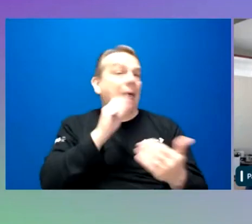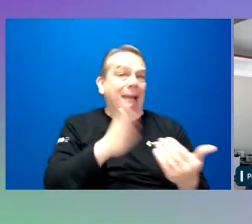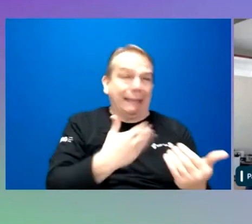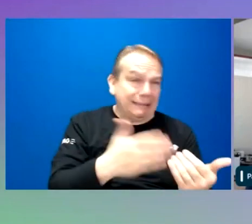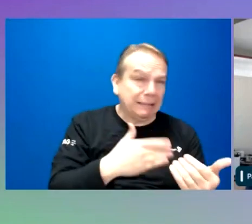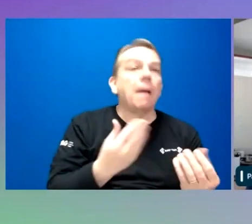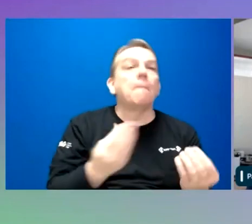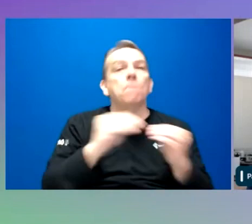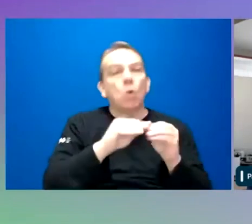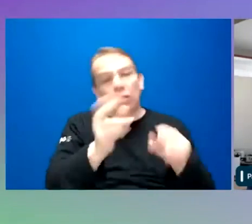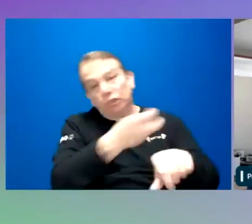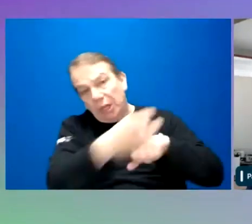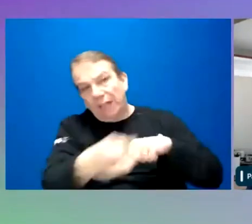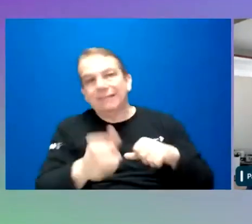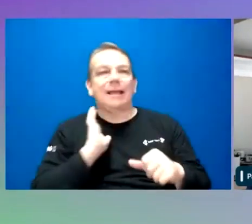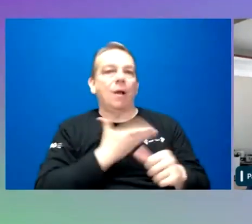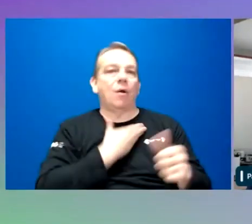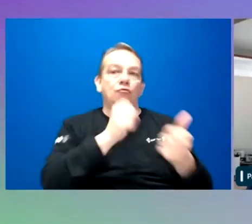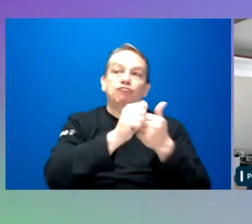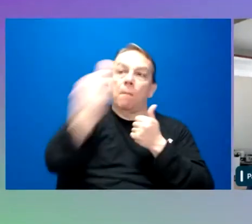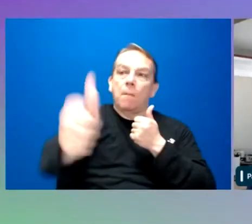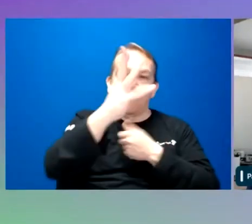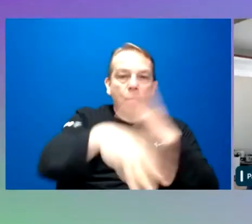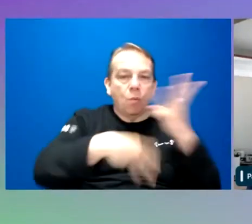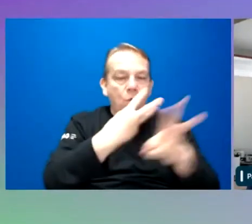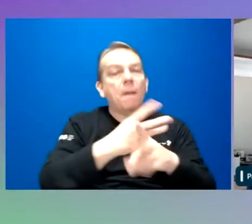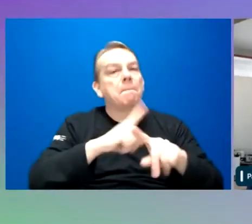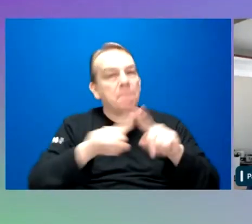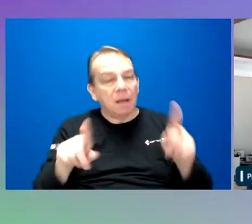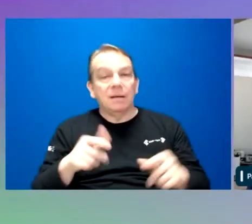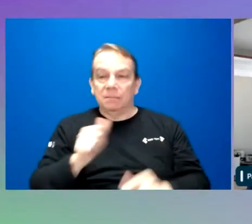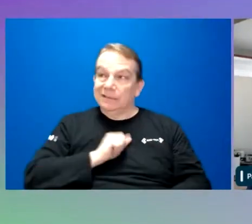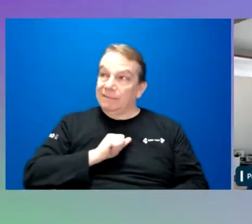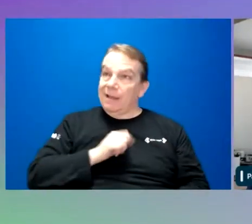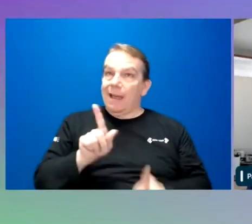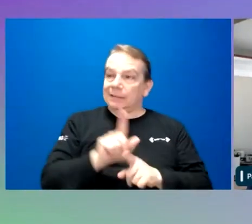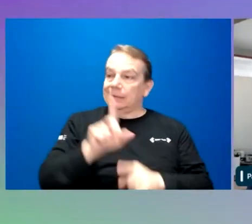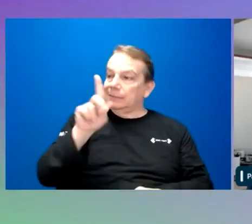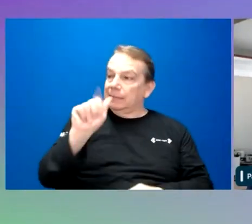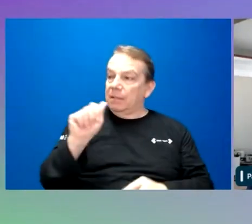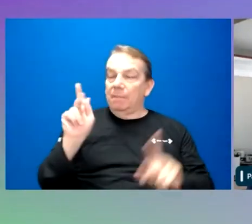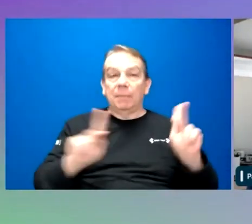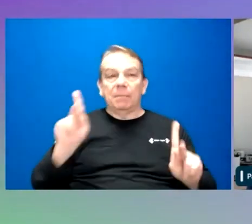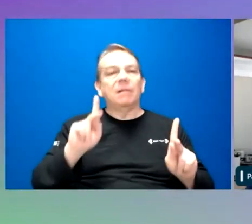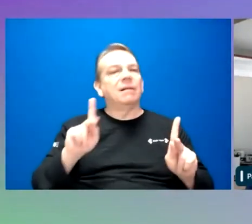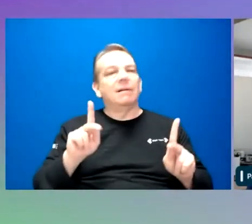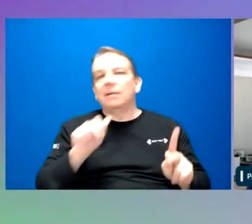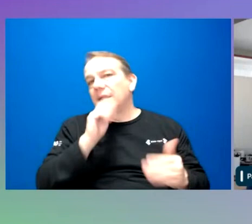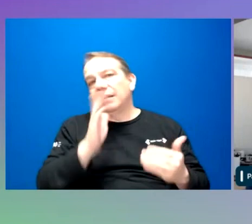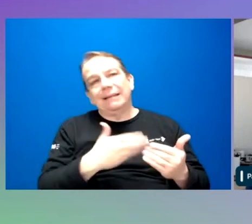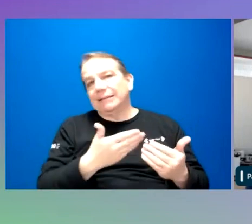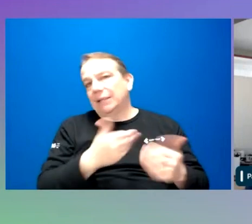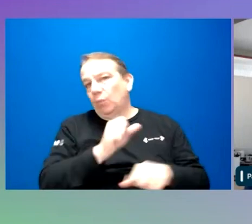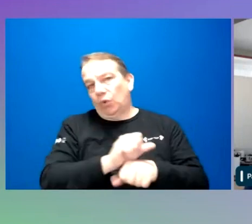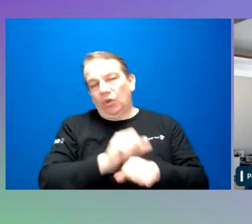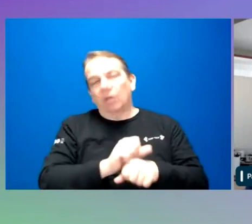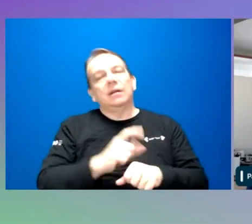job. This is tough work. Yeah, being disabled is tough. Or and working on disability issues is tough work. It's not for the